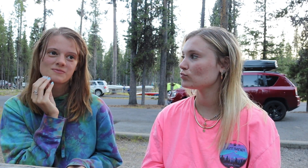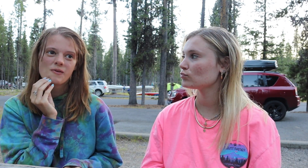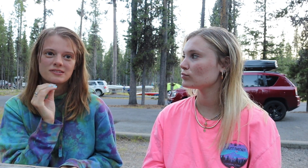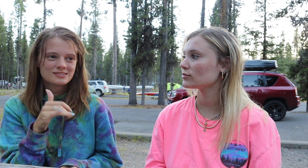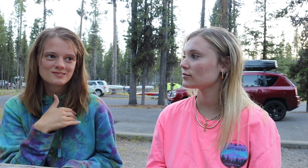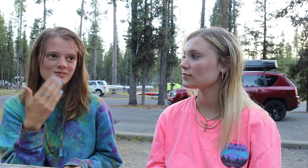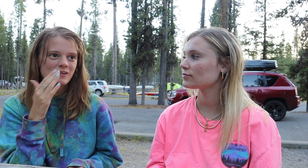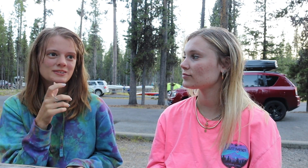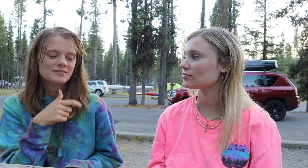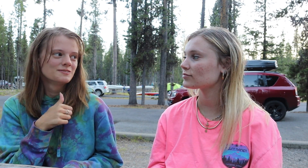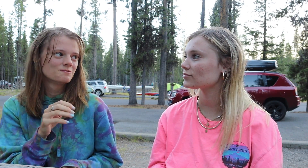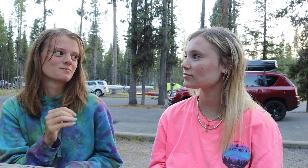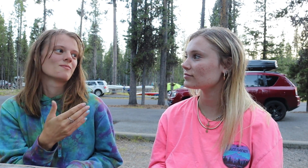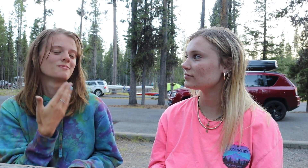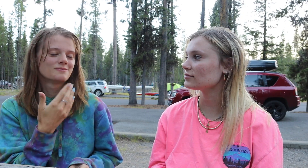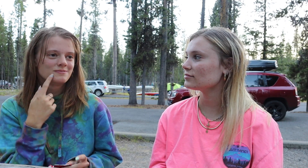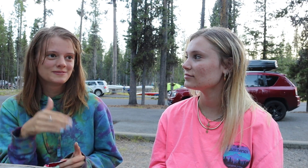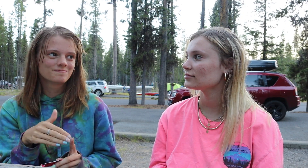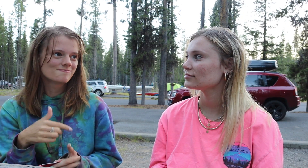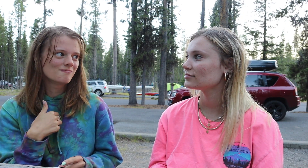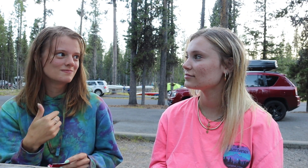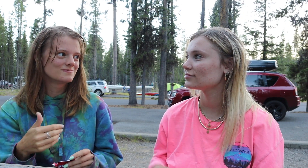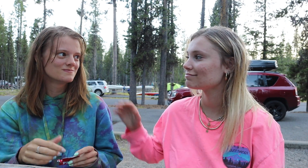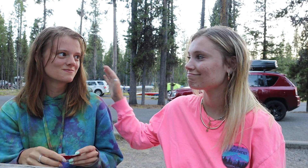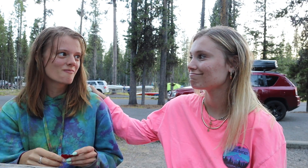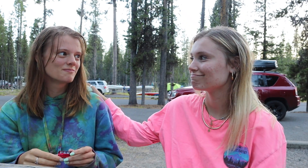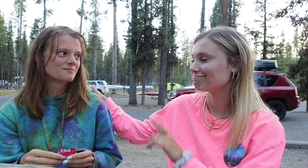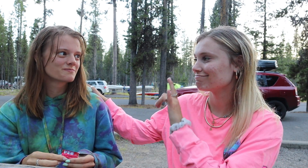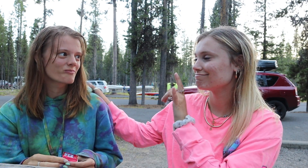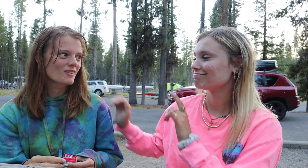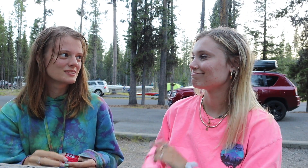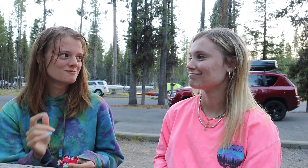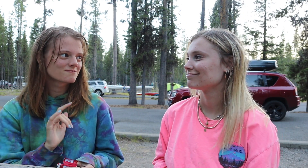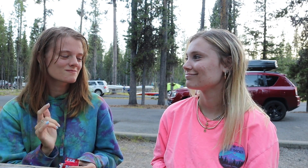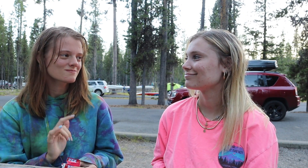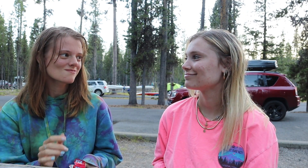K: oh I don't know who am I thank you for reminding me C: aw I love you